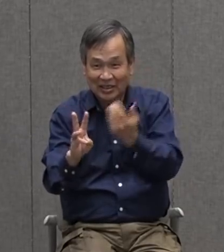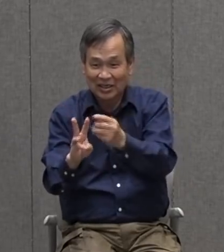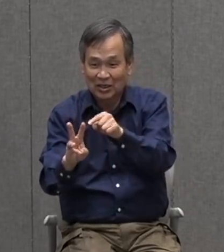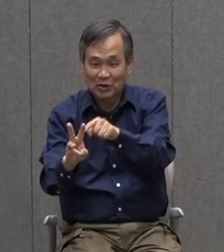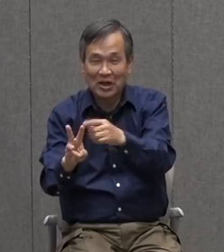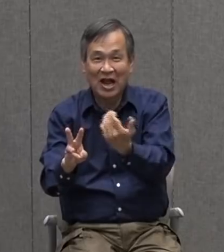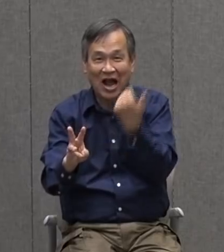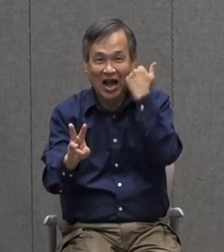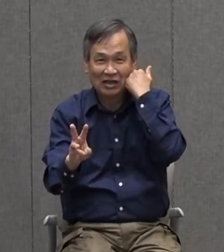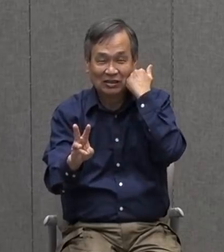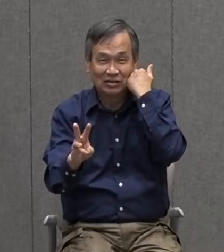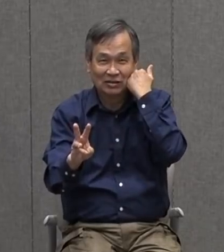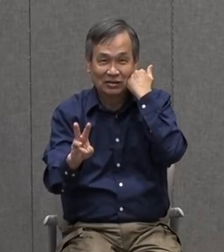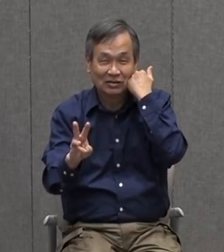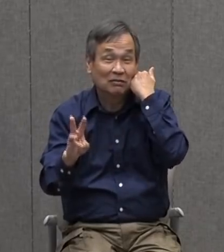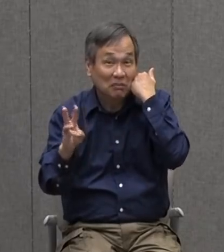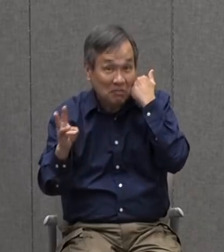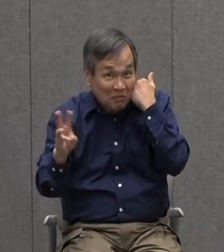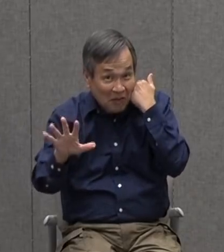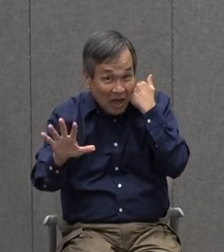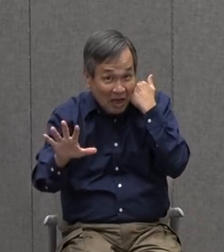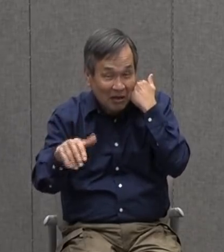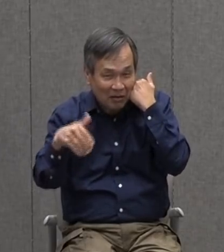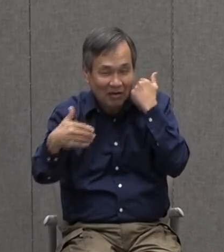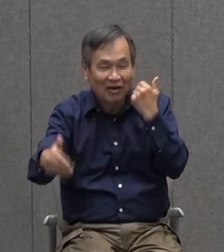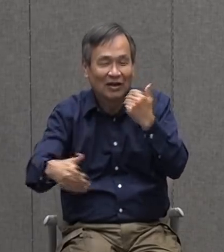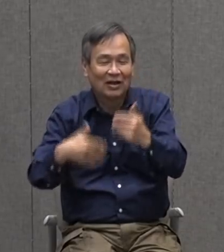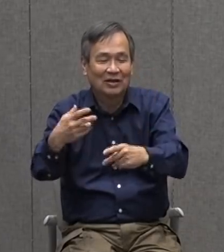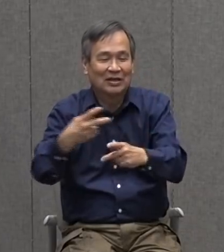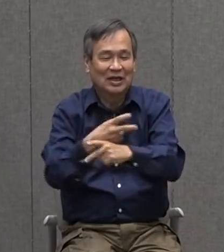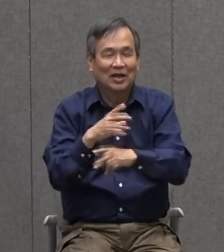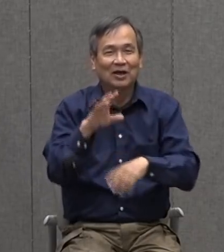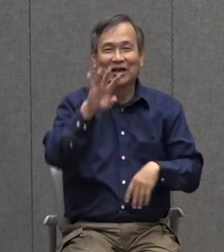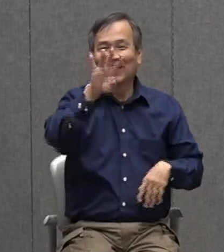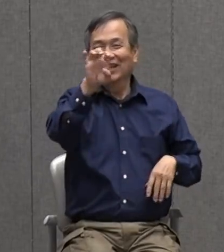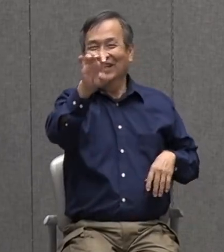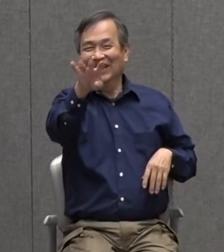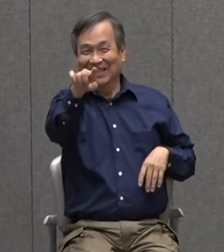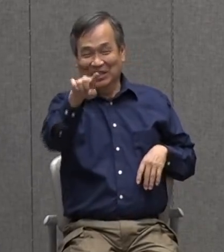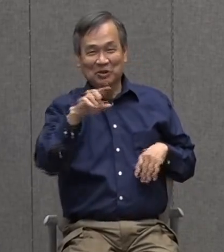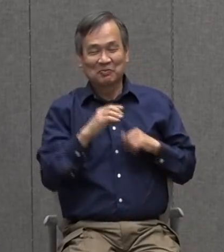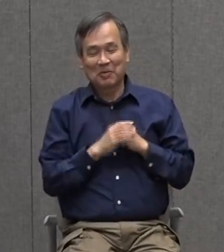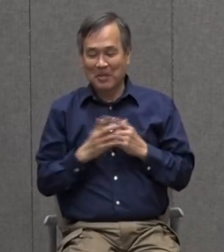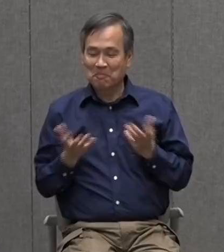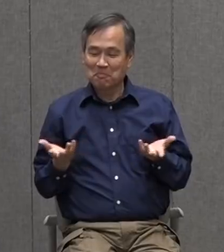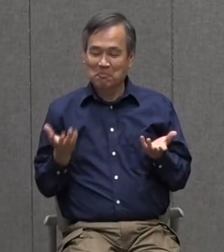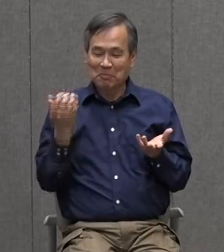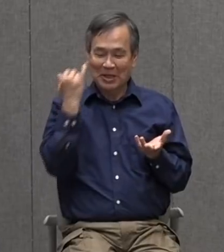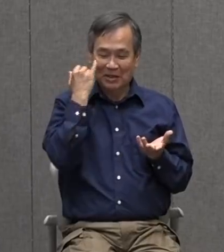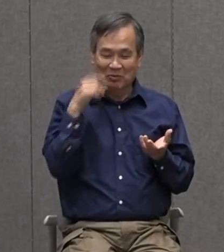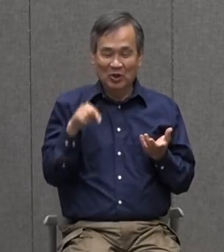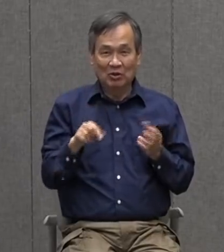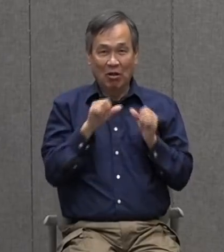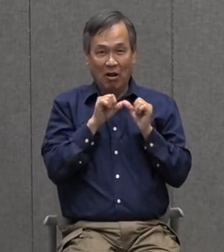So I have a question for you. How many seeds do you think we will have if this pattern continued?